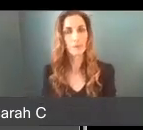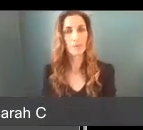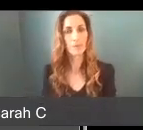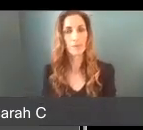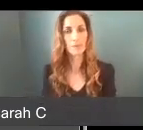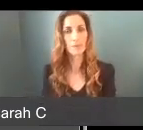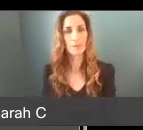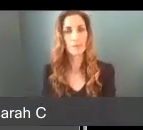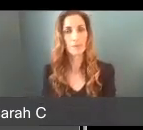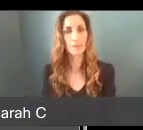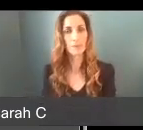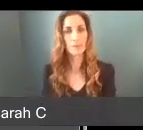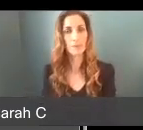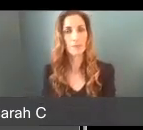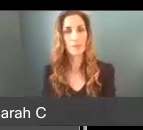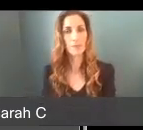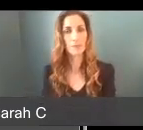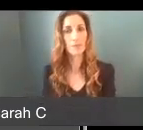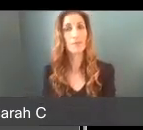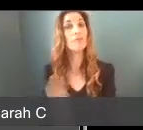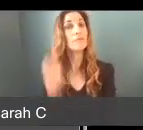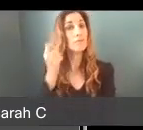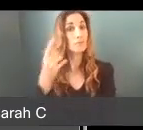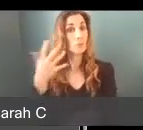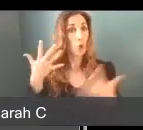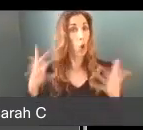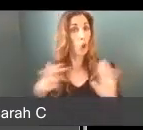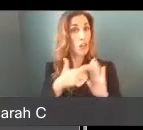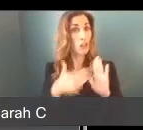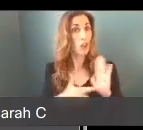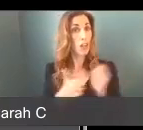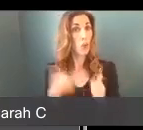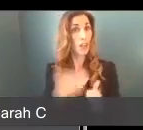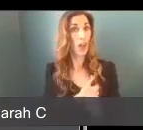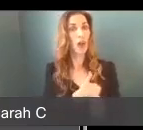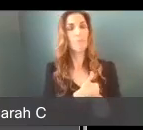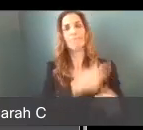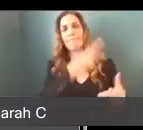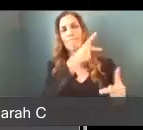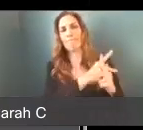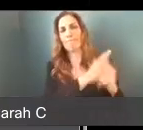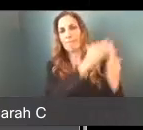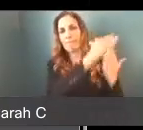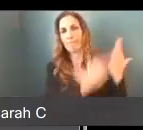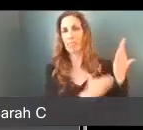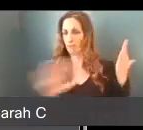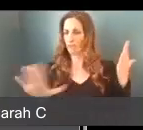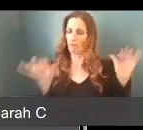already pre-registered with us will maintain their spot on the list. We're just using a new